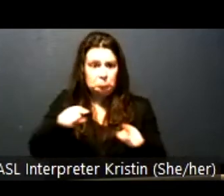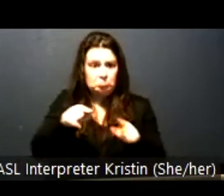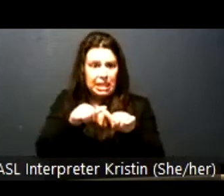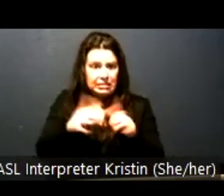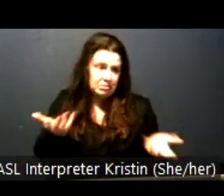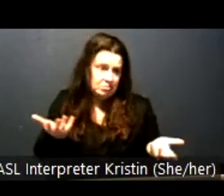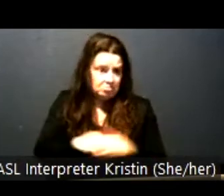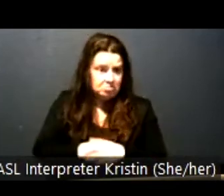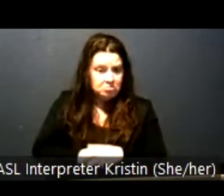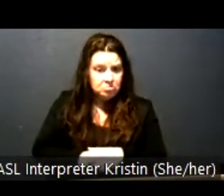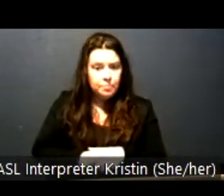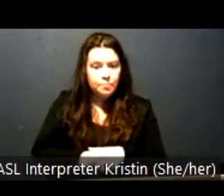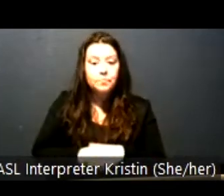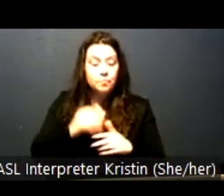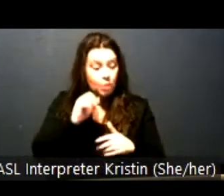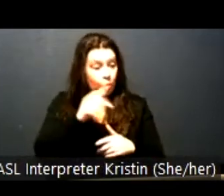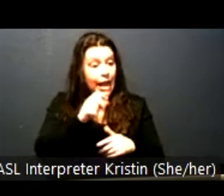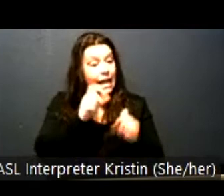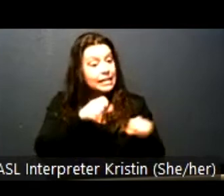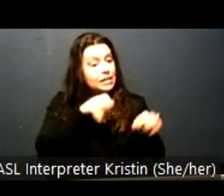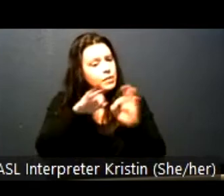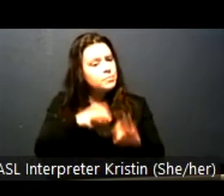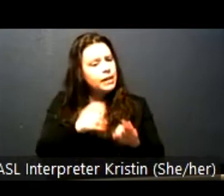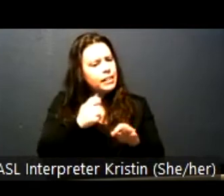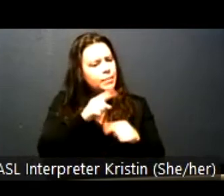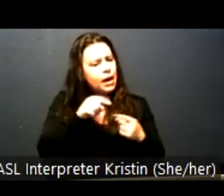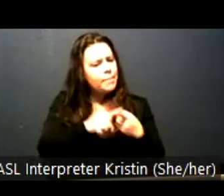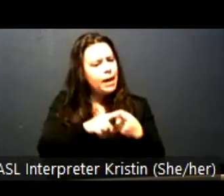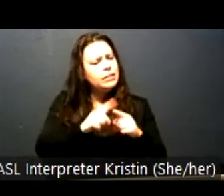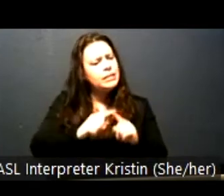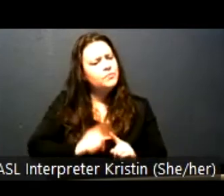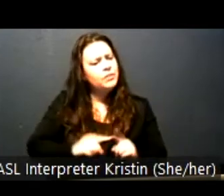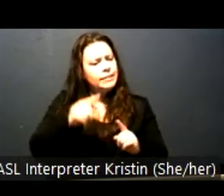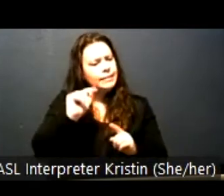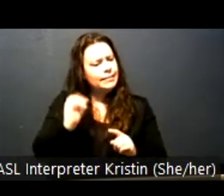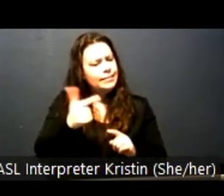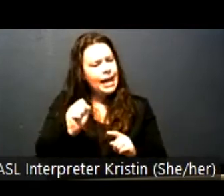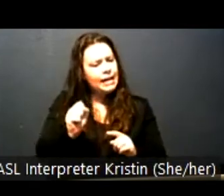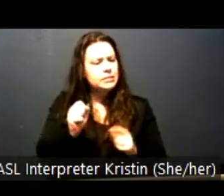different tracking devices, um, or tags? Can you tell us maybe a couple examples of some of those size differences?